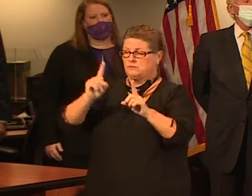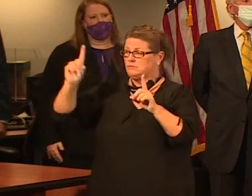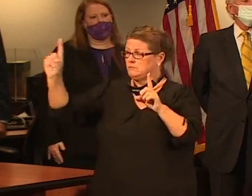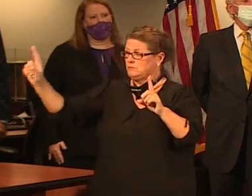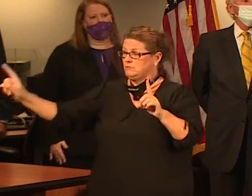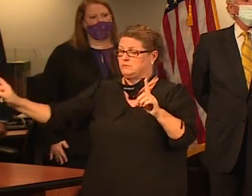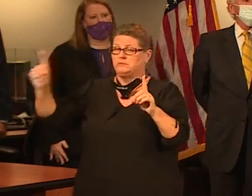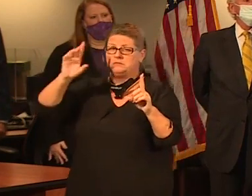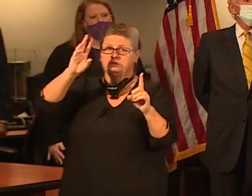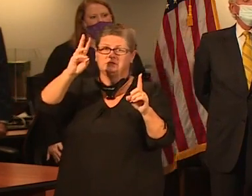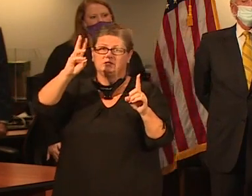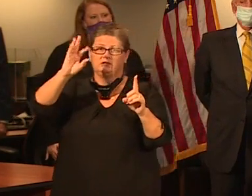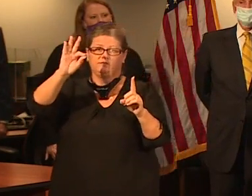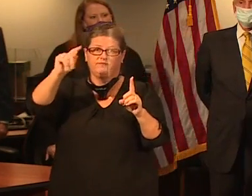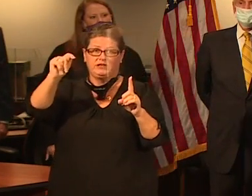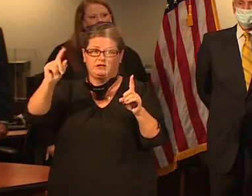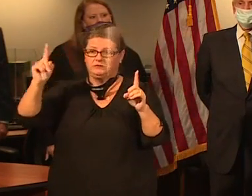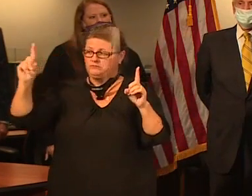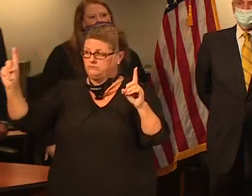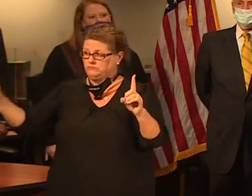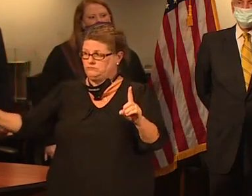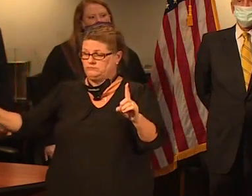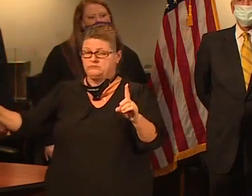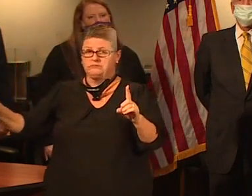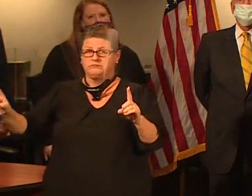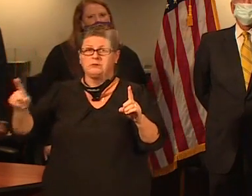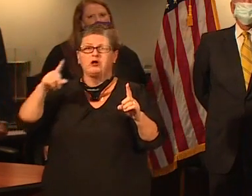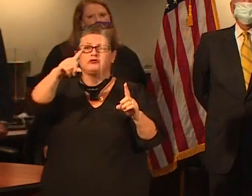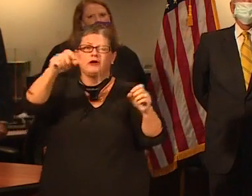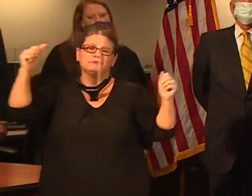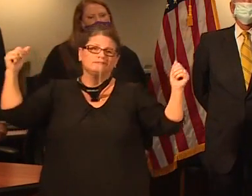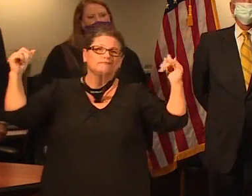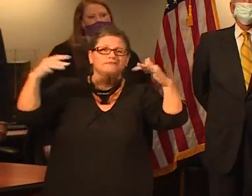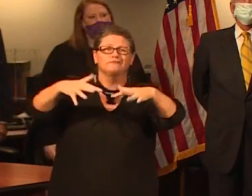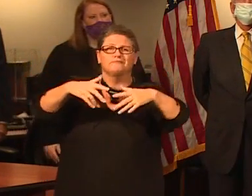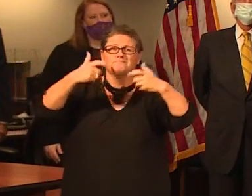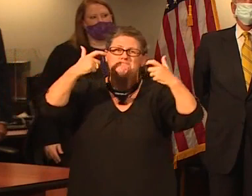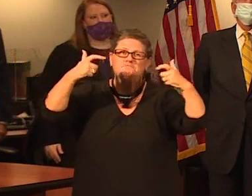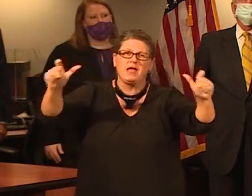PLEASE MAINTAIN AT LEAST SIX FEET OF SCANS FROM OTHERS.